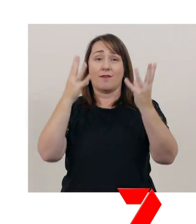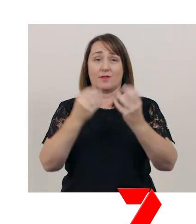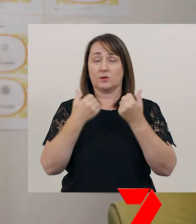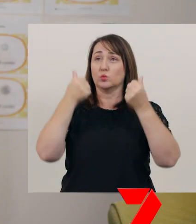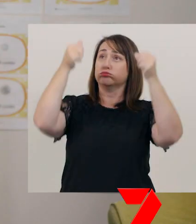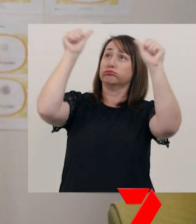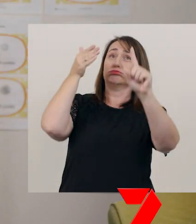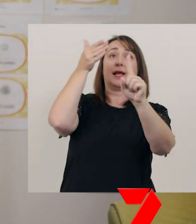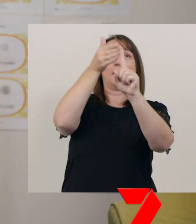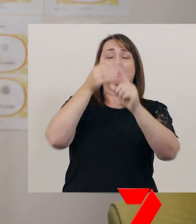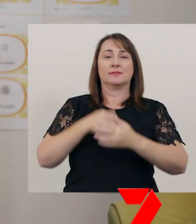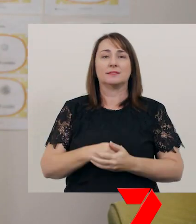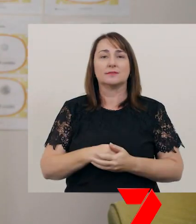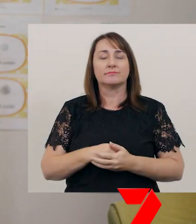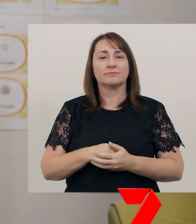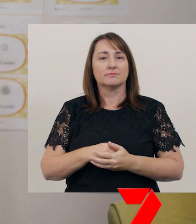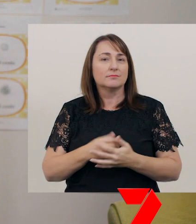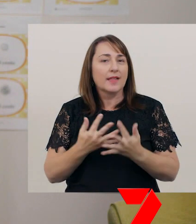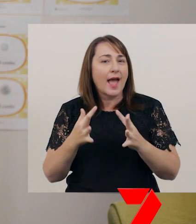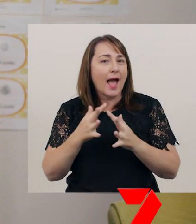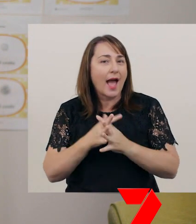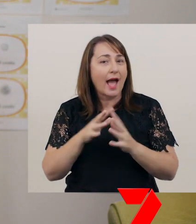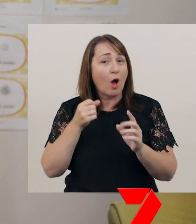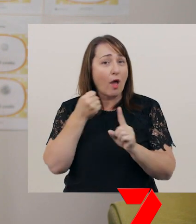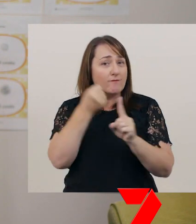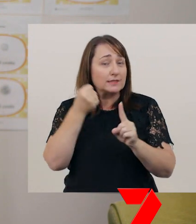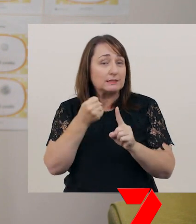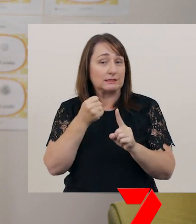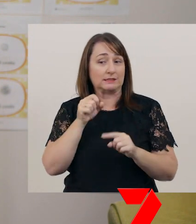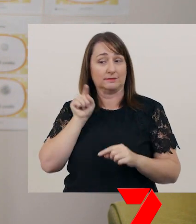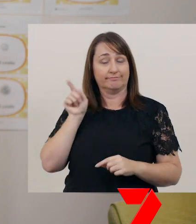How has the author used emphasis here? What have they emphasised?